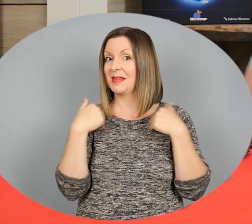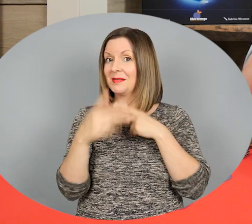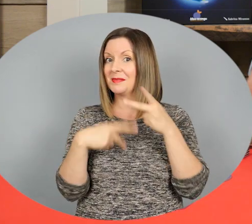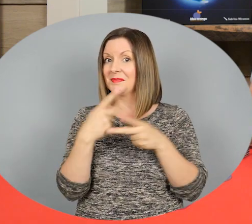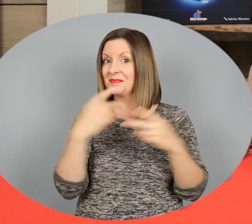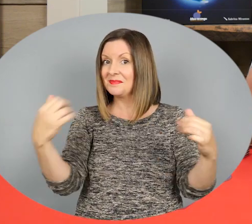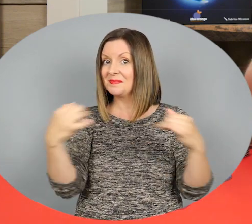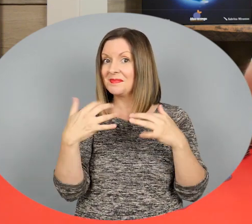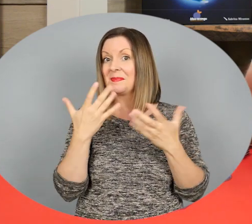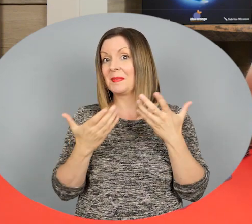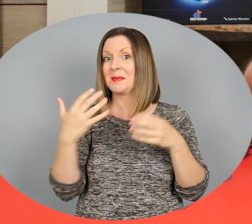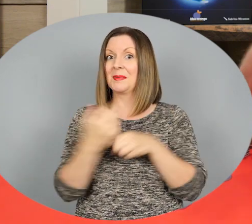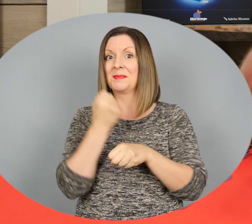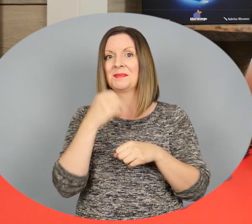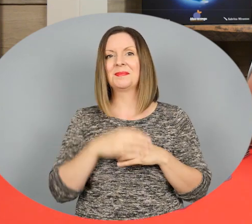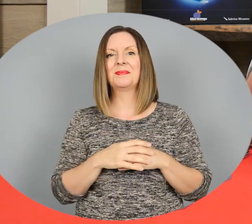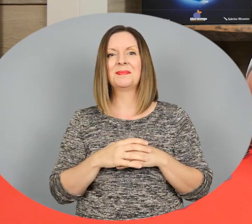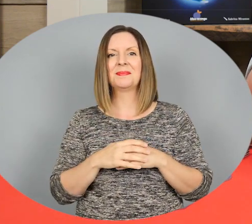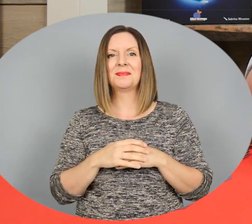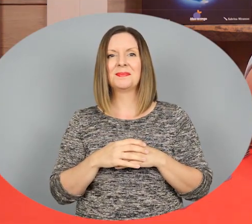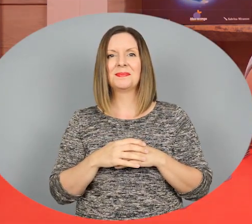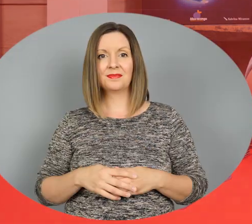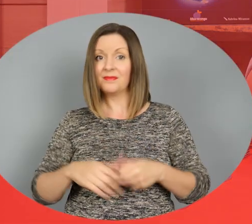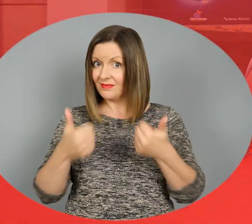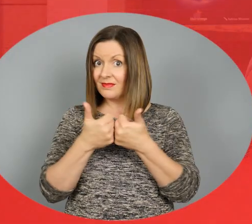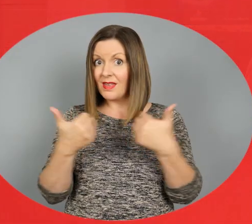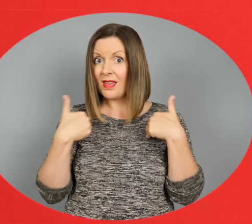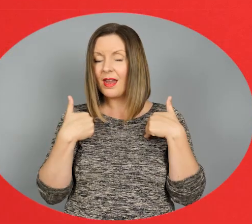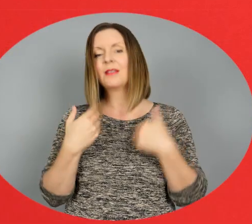Attract enough of the right types of animals and you’ll win. The game is played over